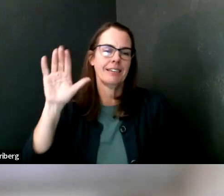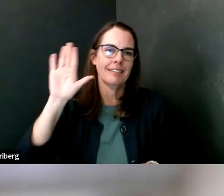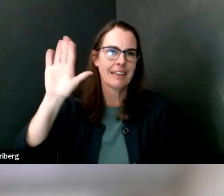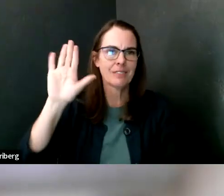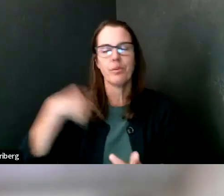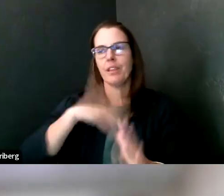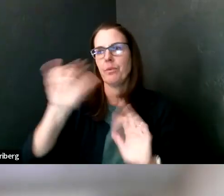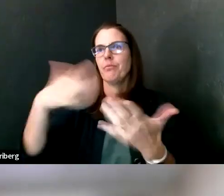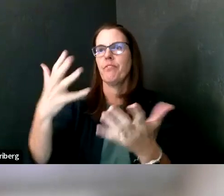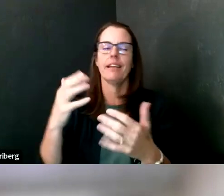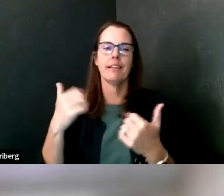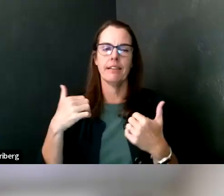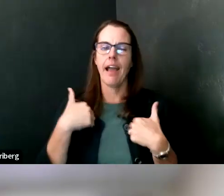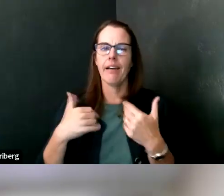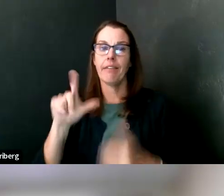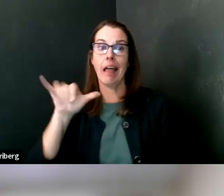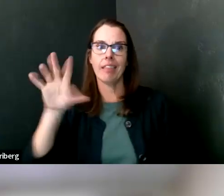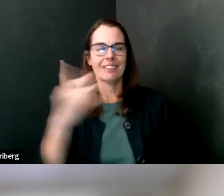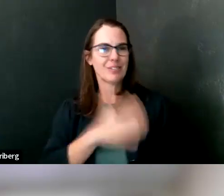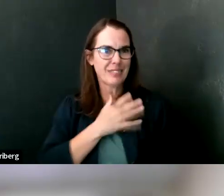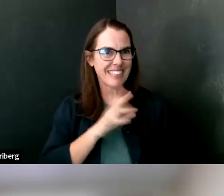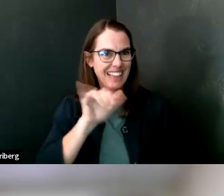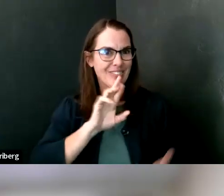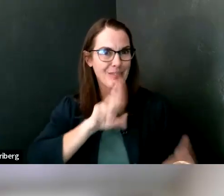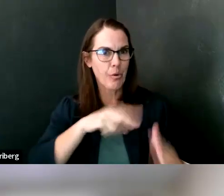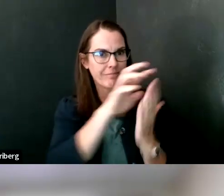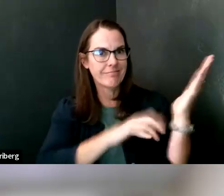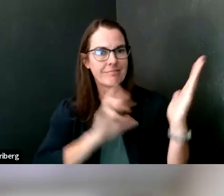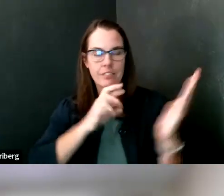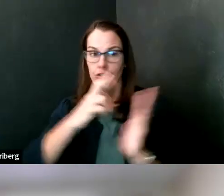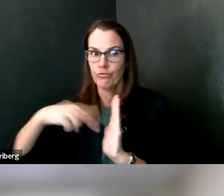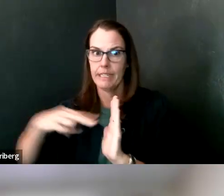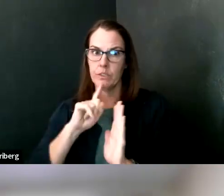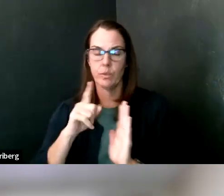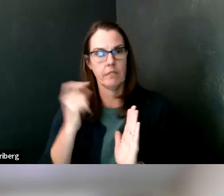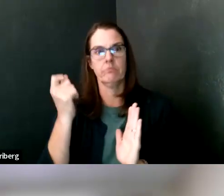to it. So um please do read that report. It's quite enlightening. And I also want to point out